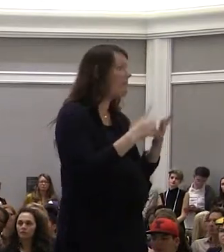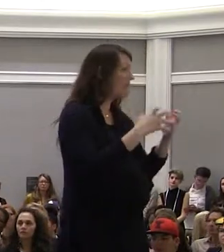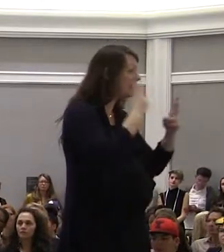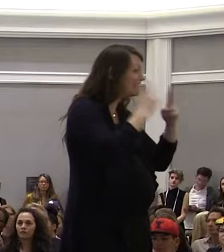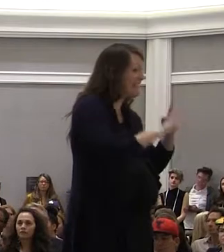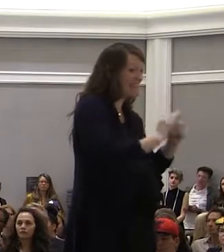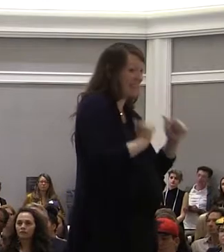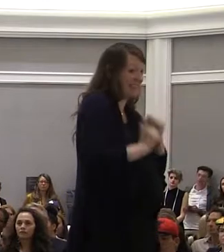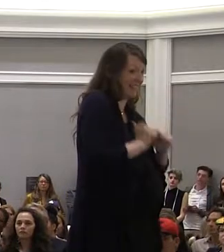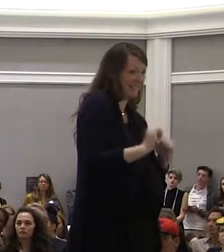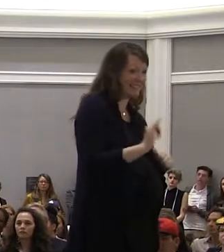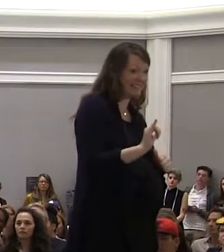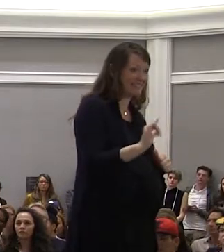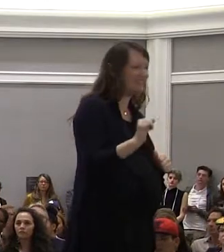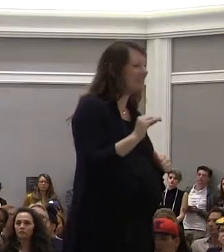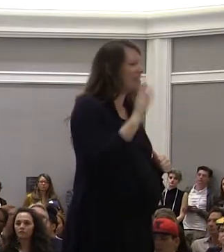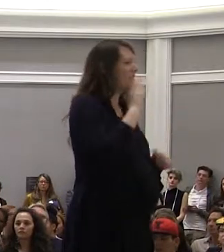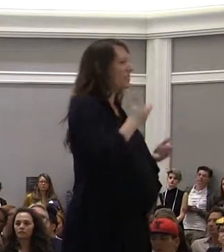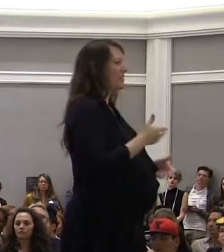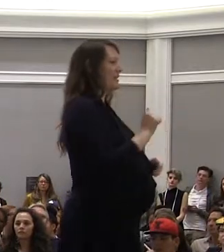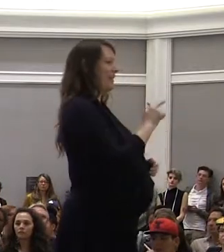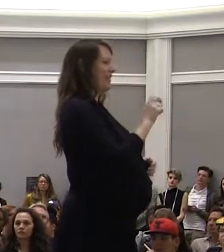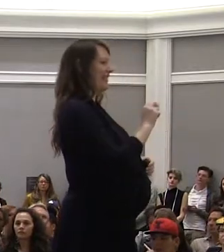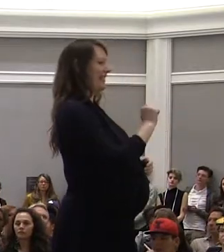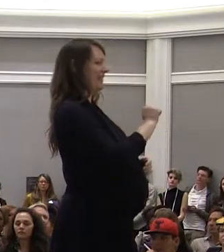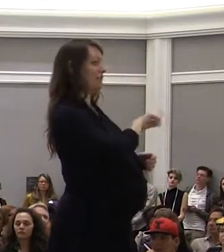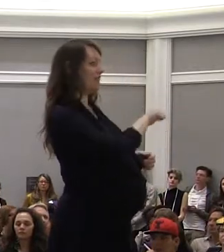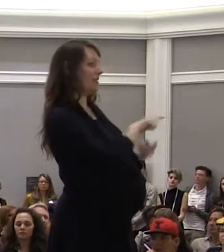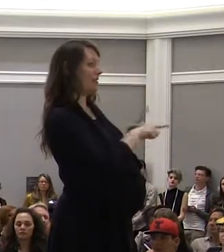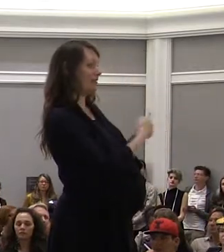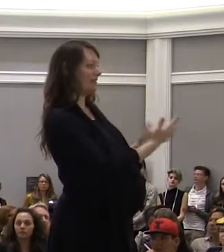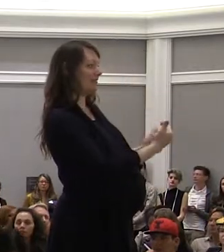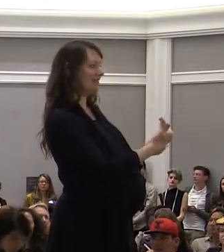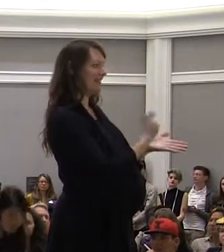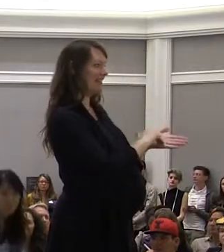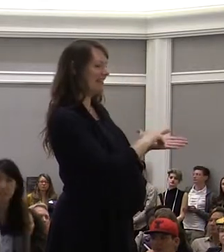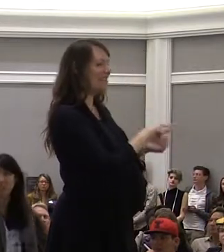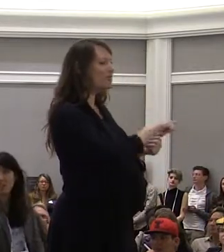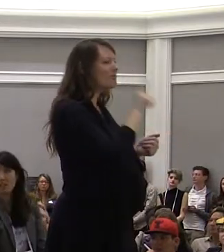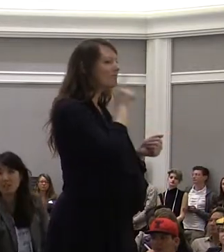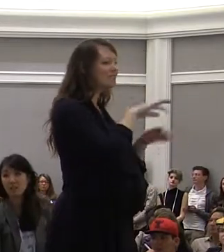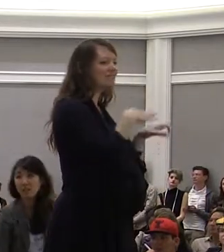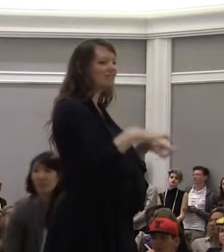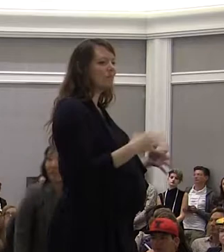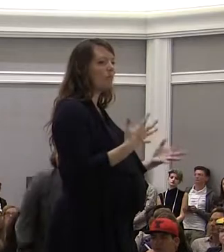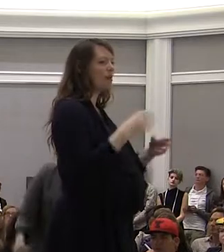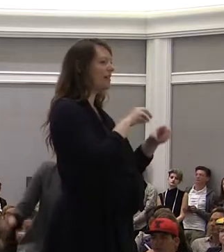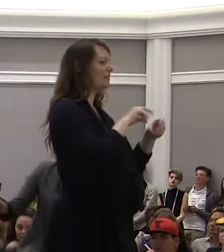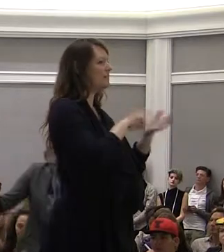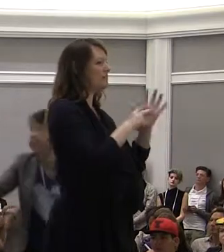So I'm going to welcome Elena and other friends back onto the stage to talk through the inclusive nature of our circle.